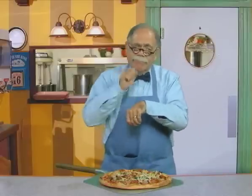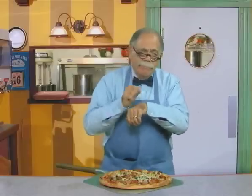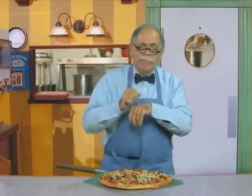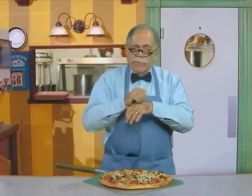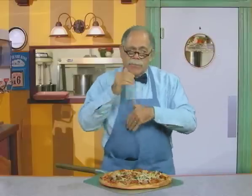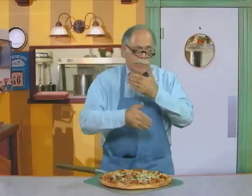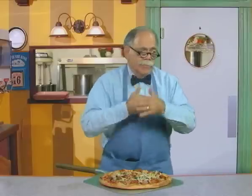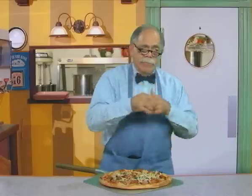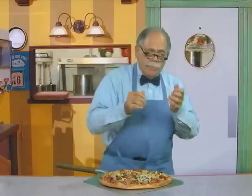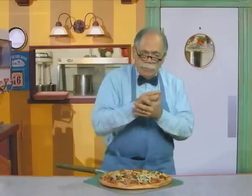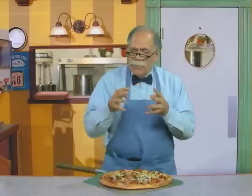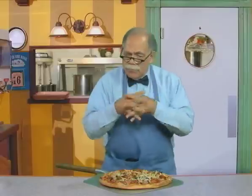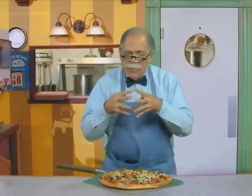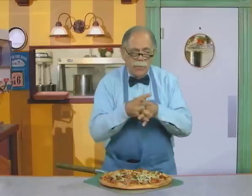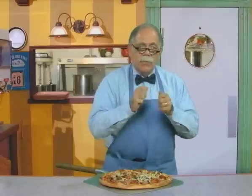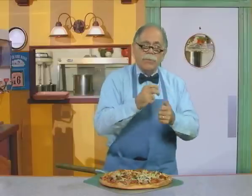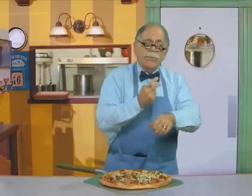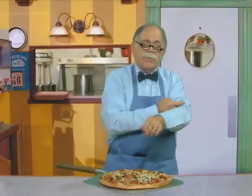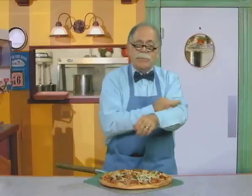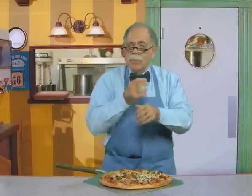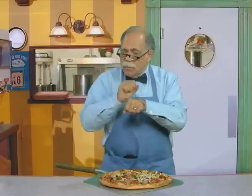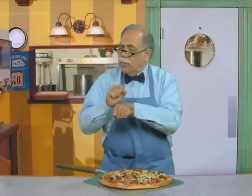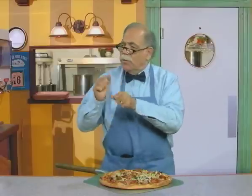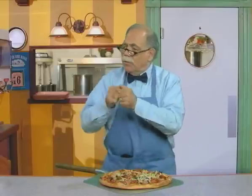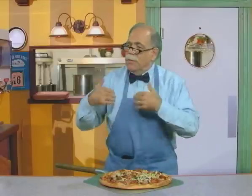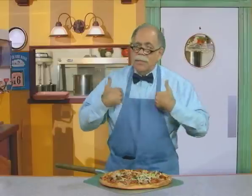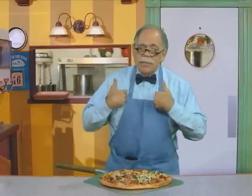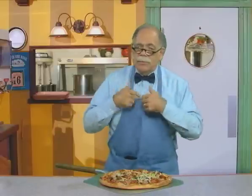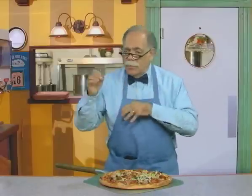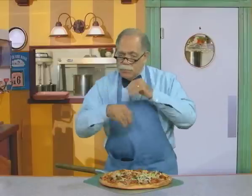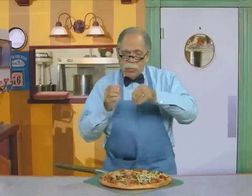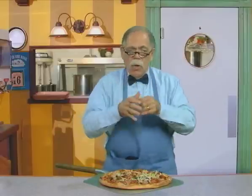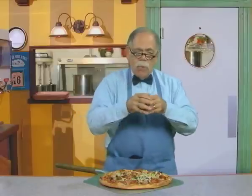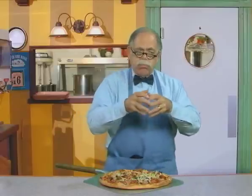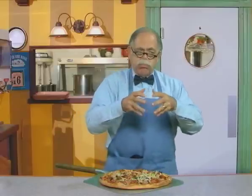HE WORKED AND HE WORKED AND HE WORKED. THE FLOCKS OF SHEEP AND ANIMALS GREW AND GREW,